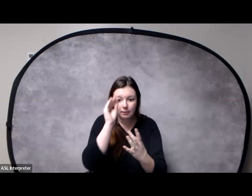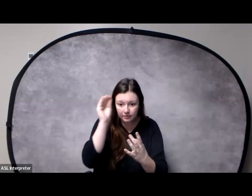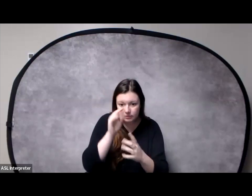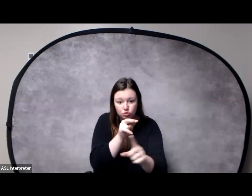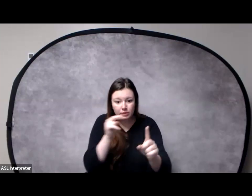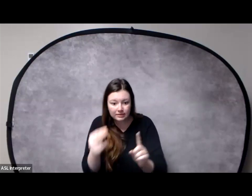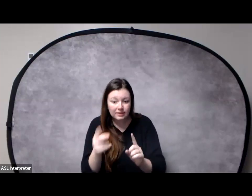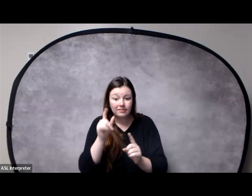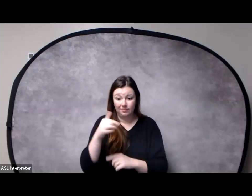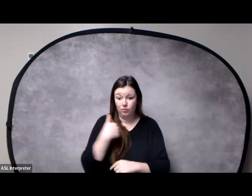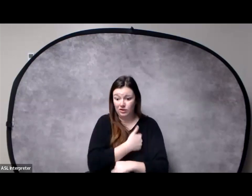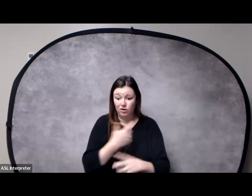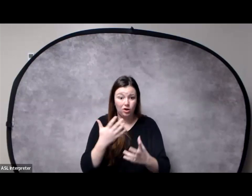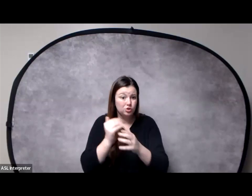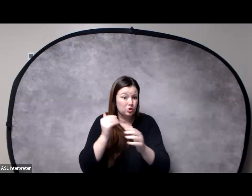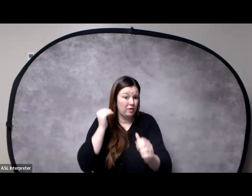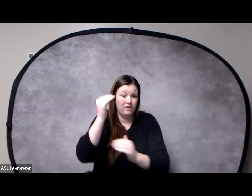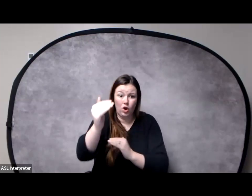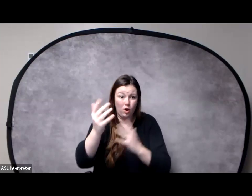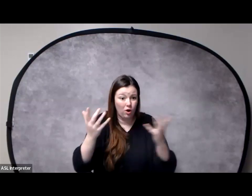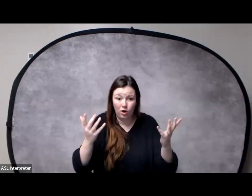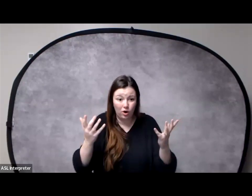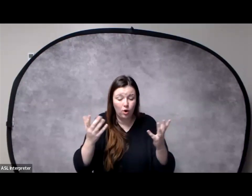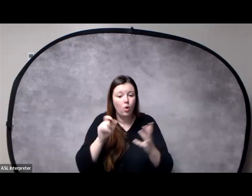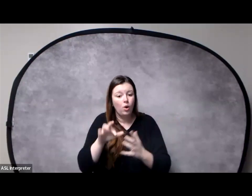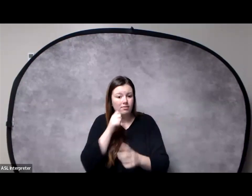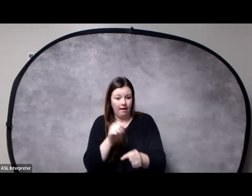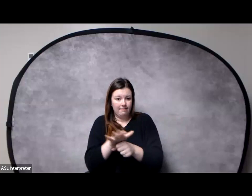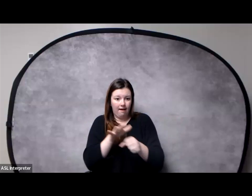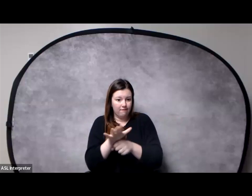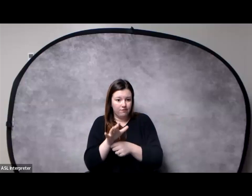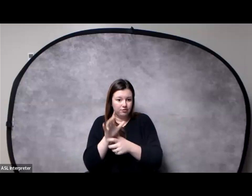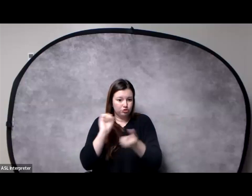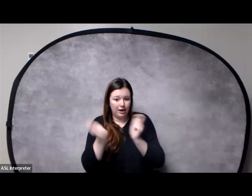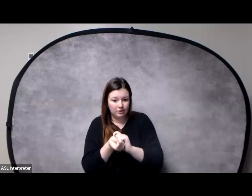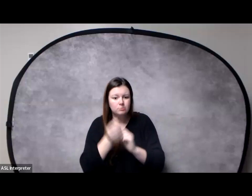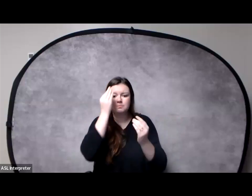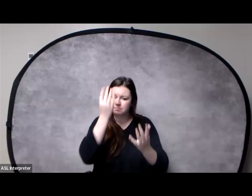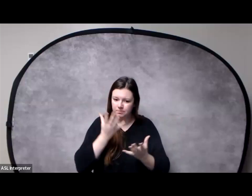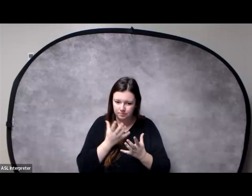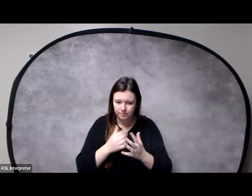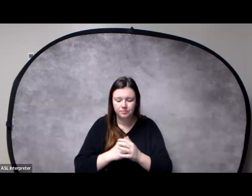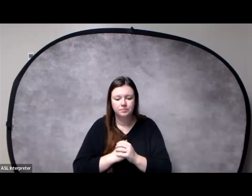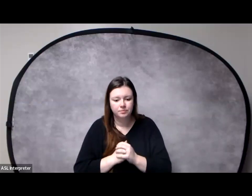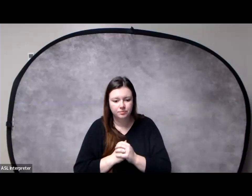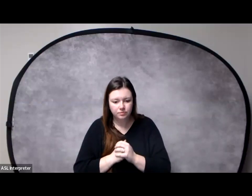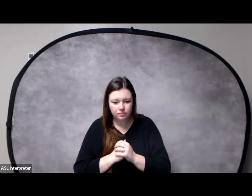Please weigh in. The next provision I want to talk about is child welfare. This is proposed section 84.60.